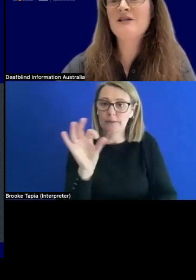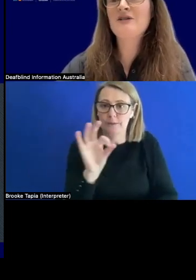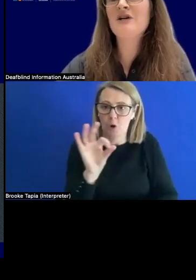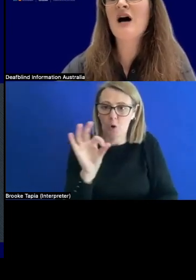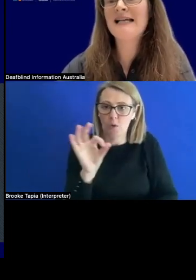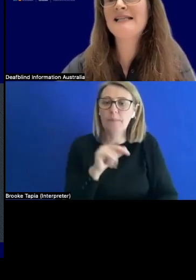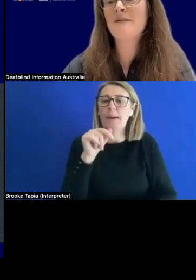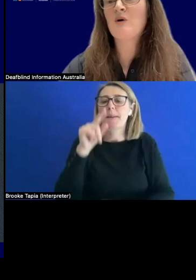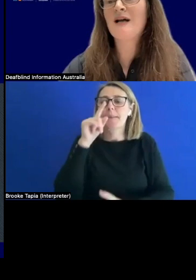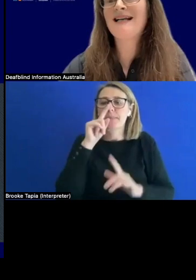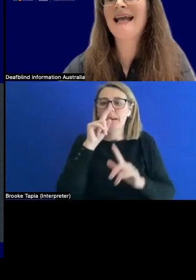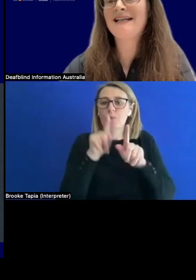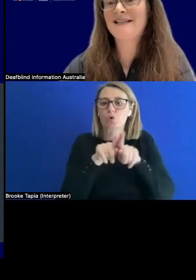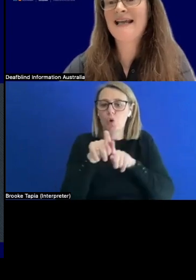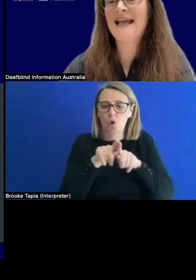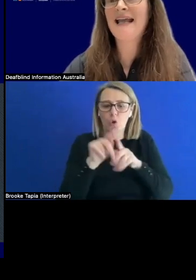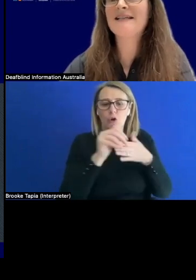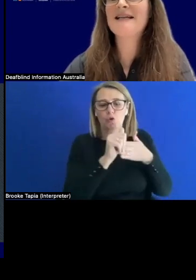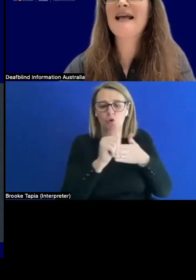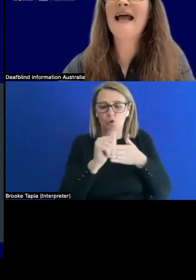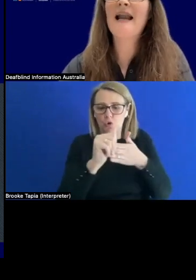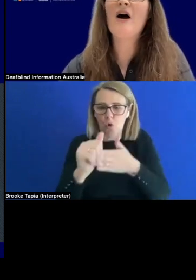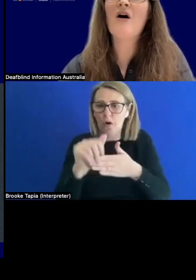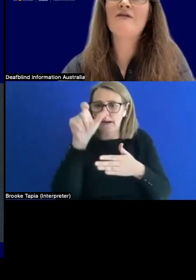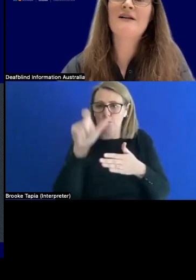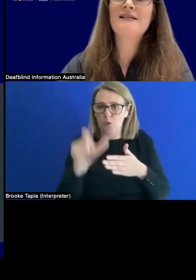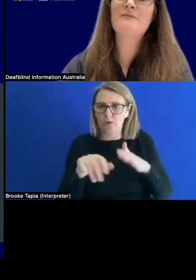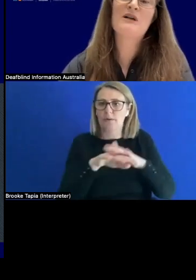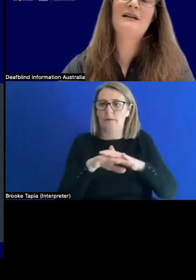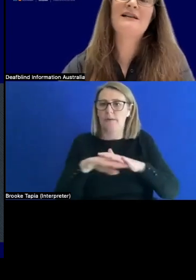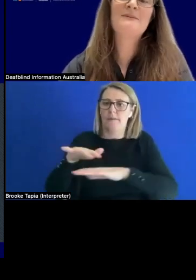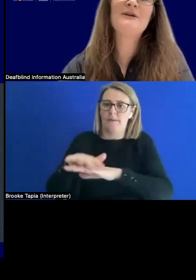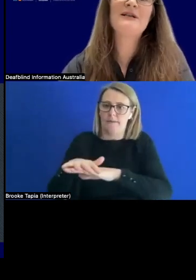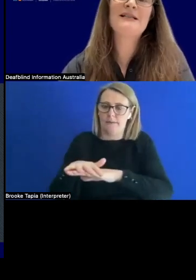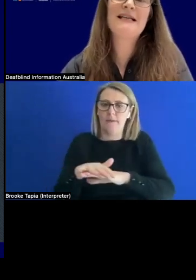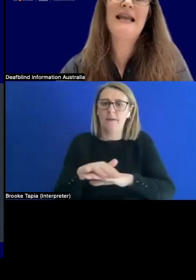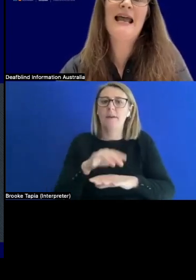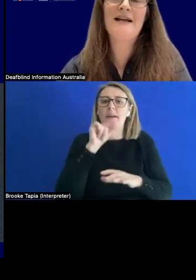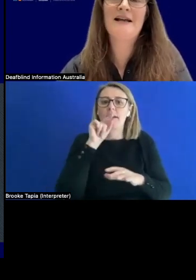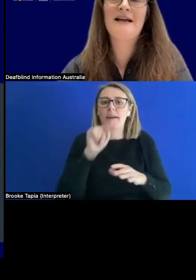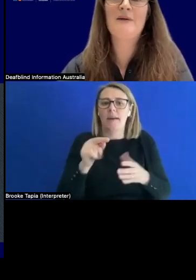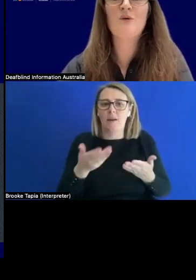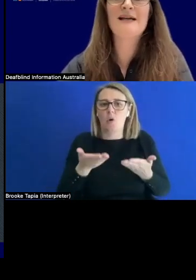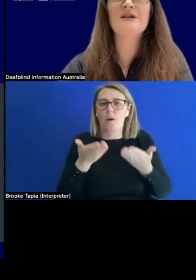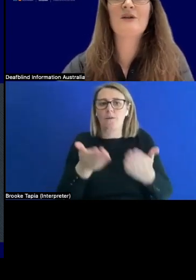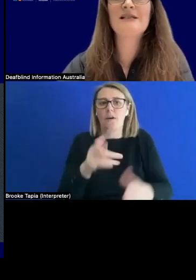to guide someone hand-under-hand and offer someone an experience in a hand under-hand way, so they’re